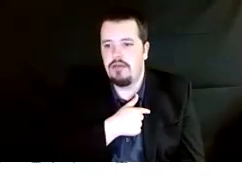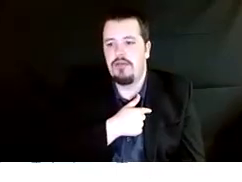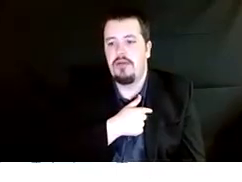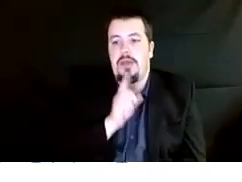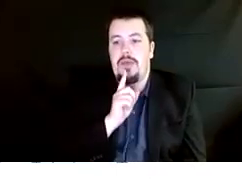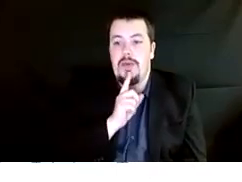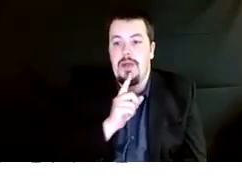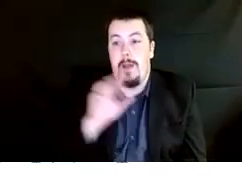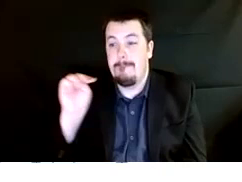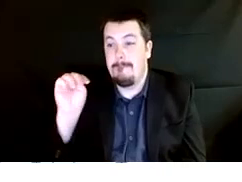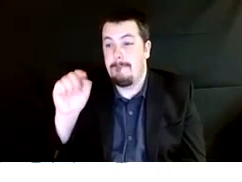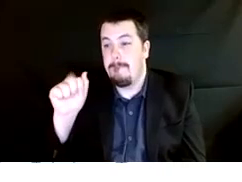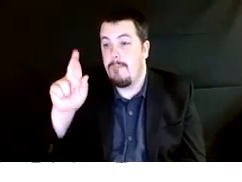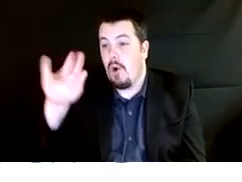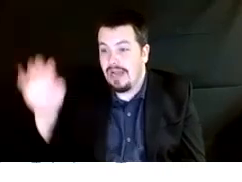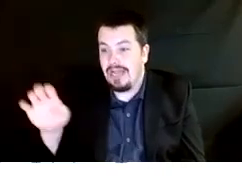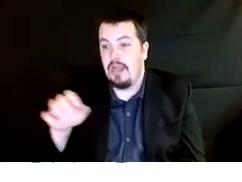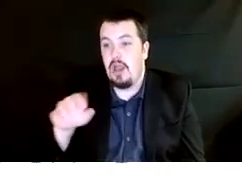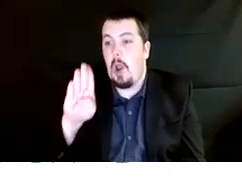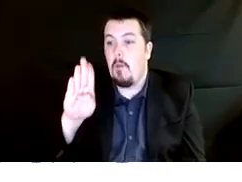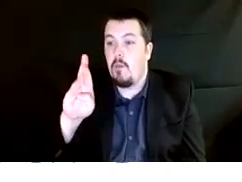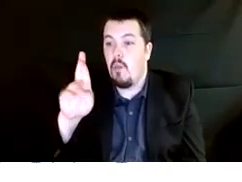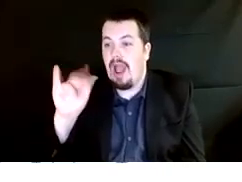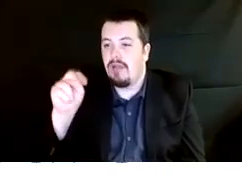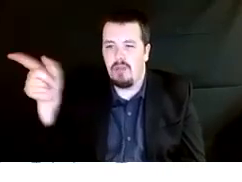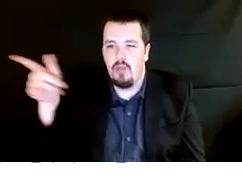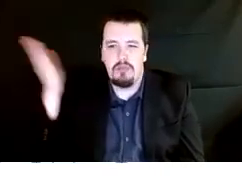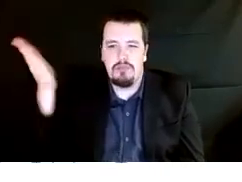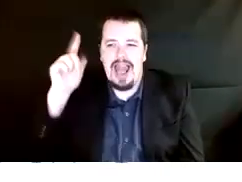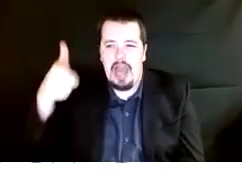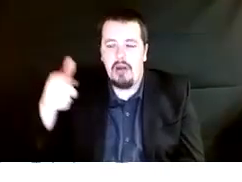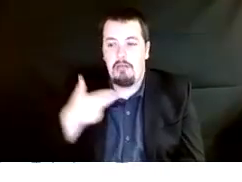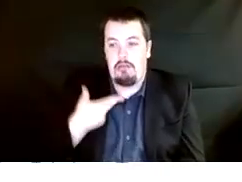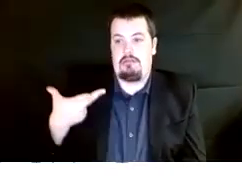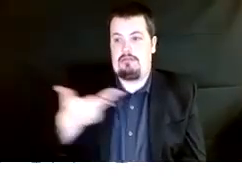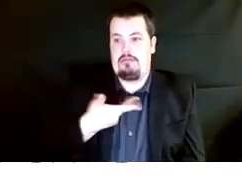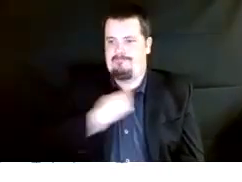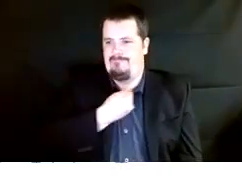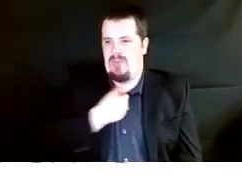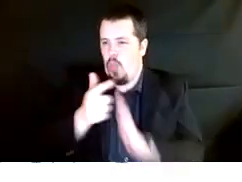Martie and Brian that are presenting today with me, the three of us were all attorneys so and Brian's